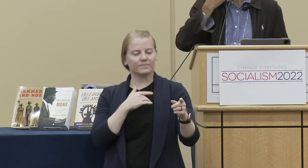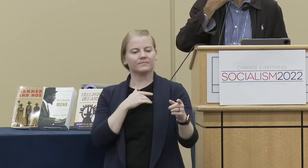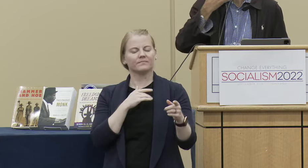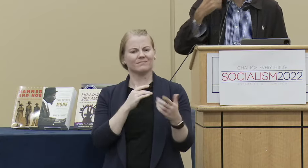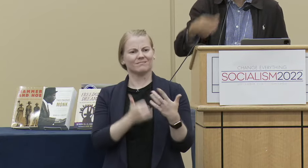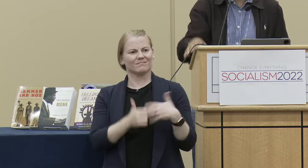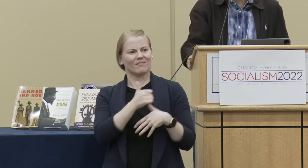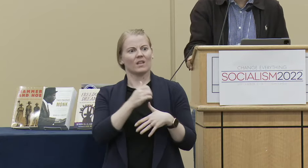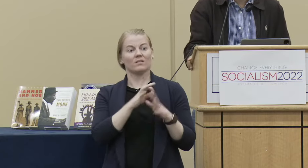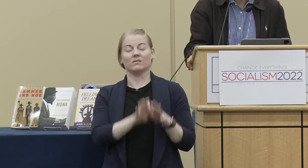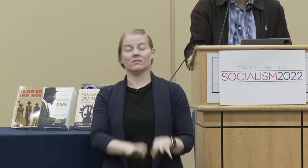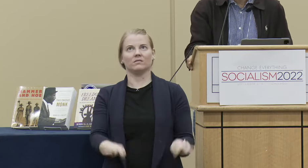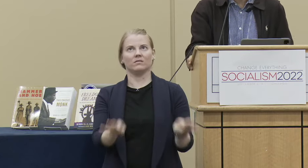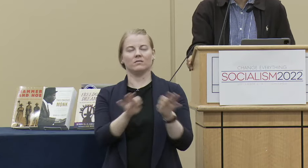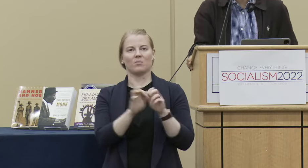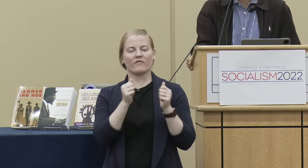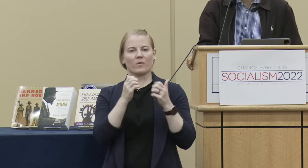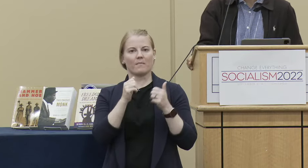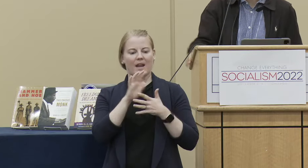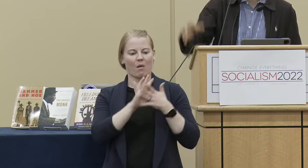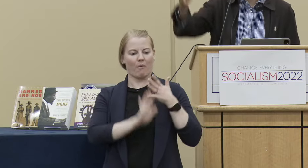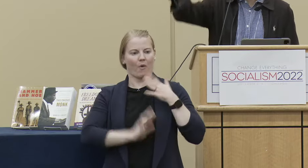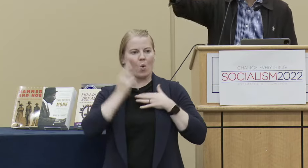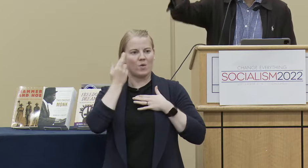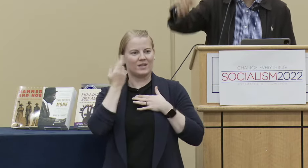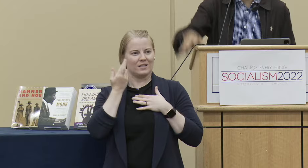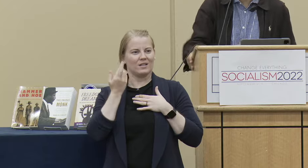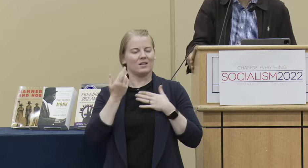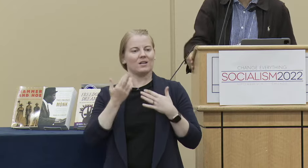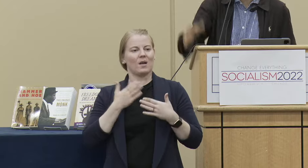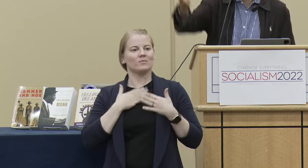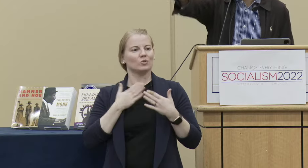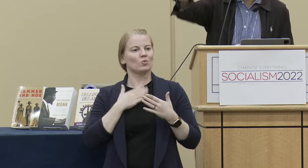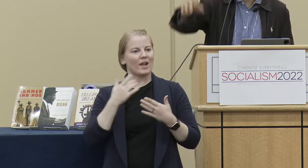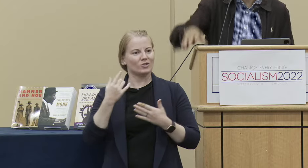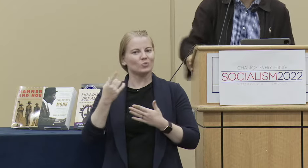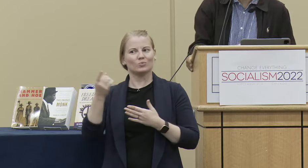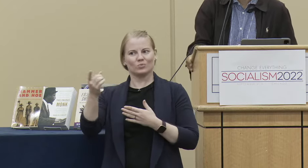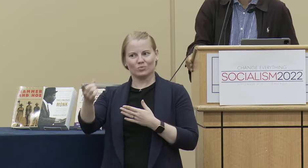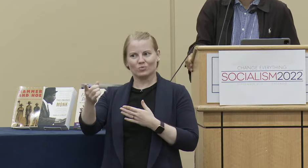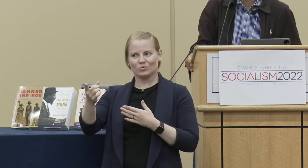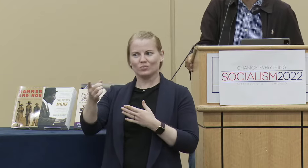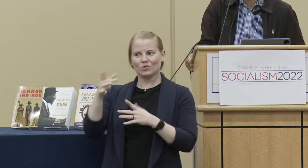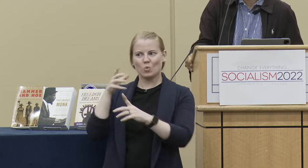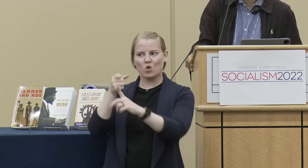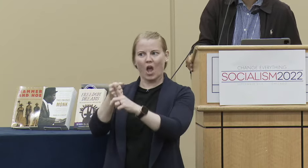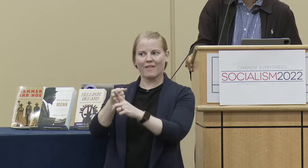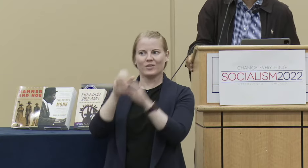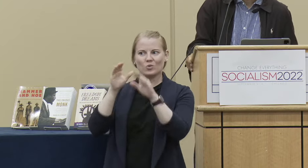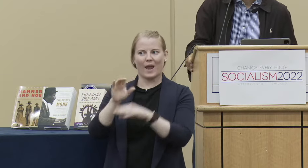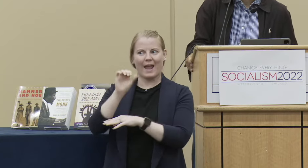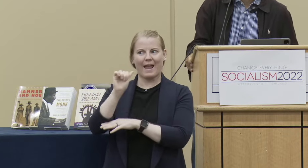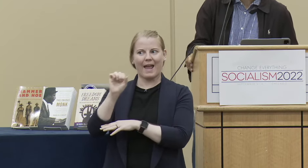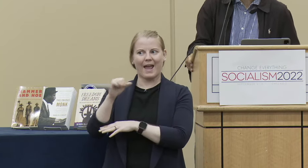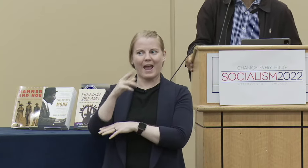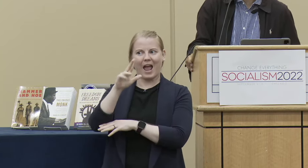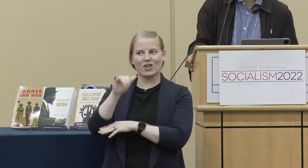≫ ROBIN: I'm going to get to both questions, but I'm going to take yours first, because it's really, really important for lots of reasons. I'm so glad you called out the great